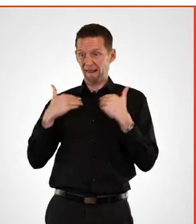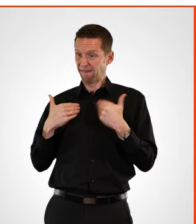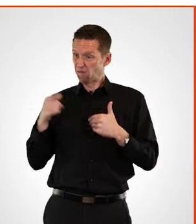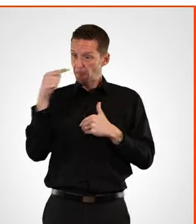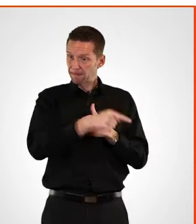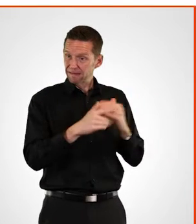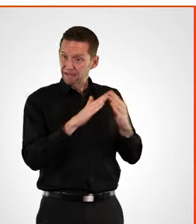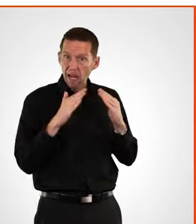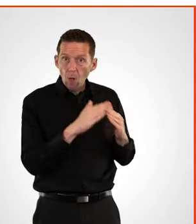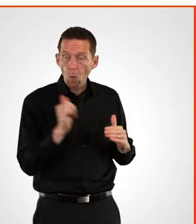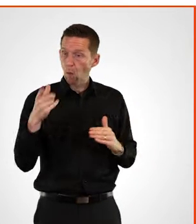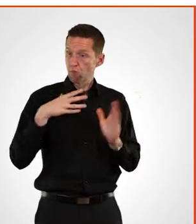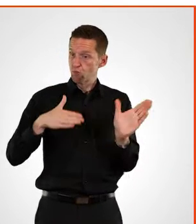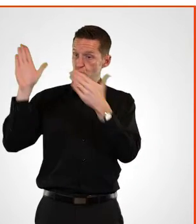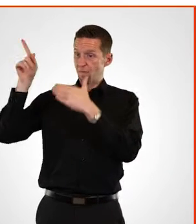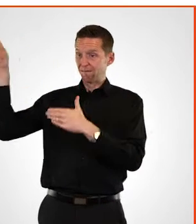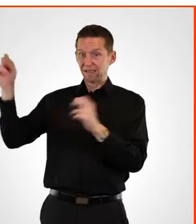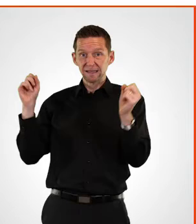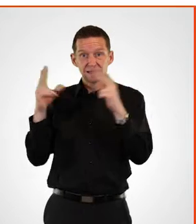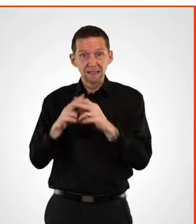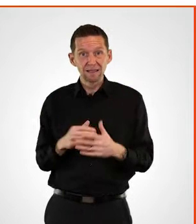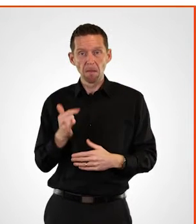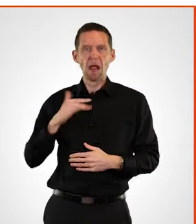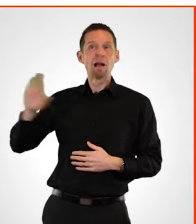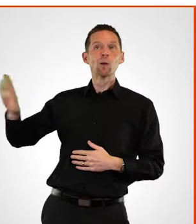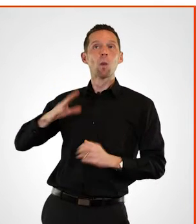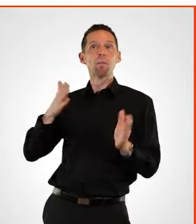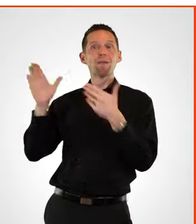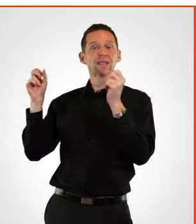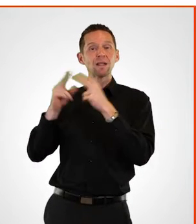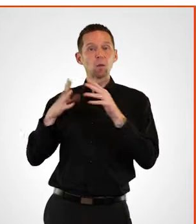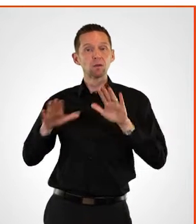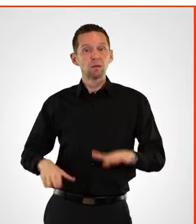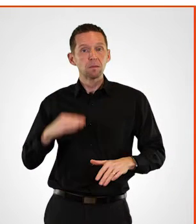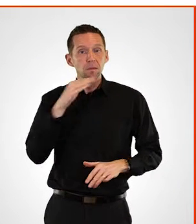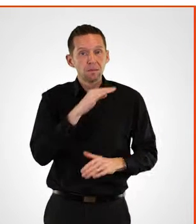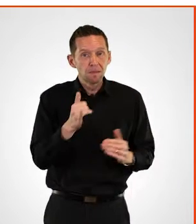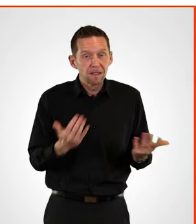"Are you going to live in this town? Are you going to move to Sydney? I know you don't want to do that.